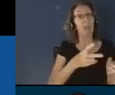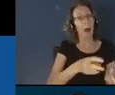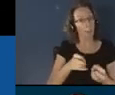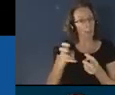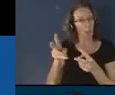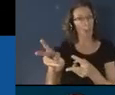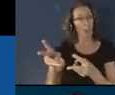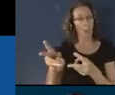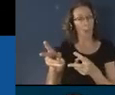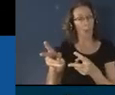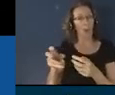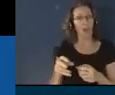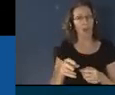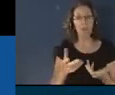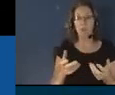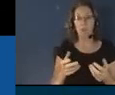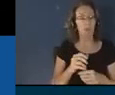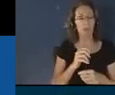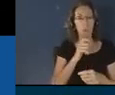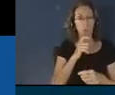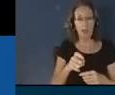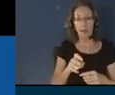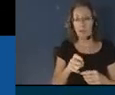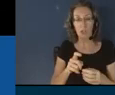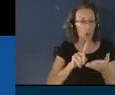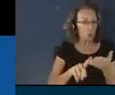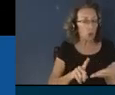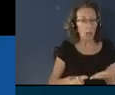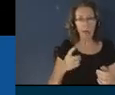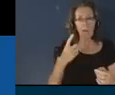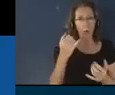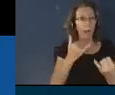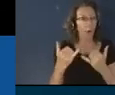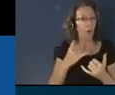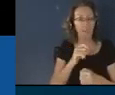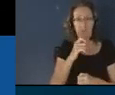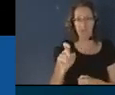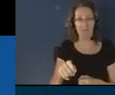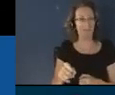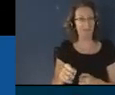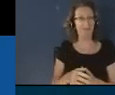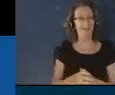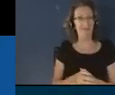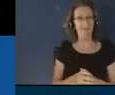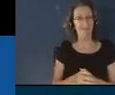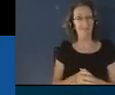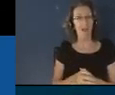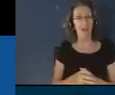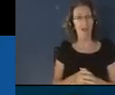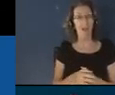going to need to review any transcripts, you're not going to have to check for any sort of errors, there's also a no loss of translations.